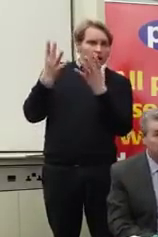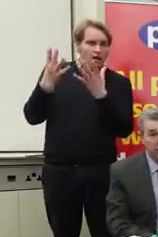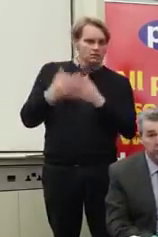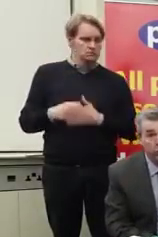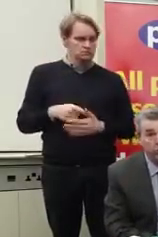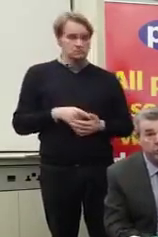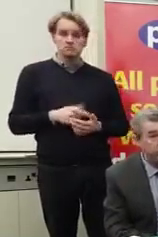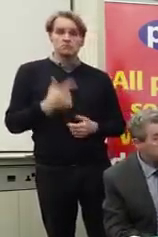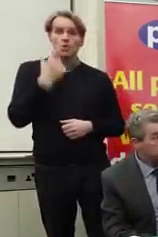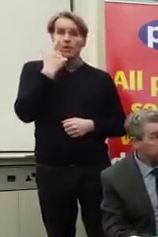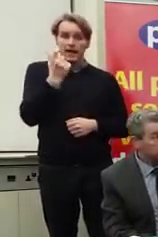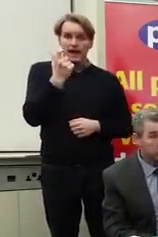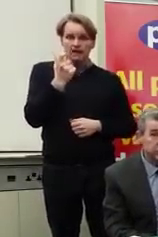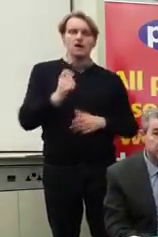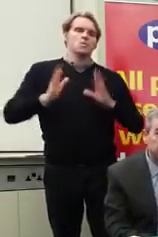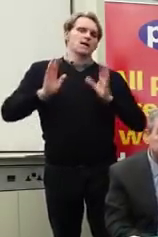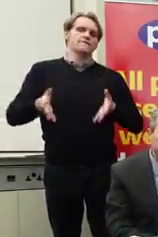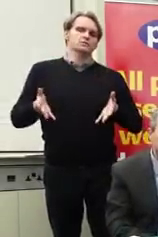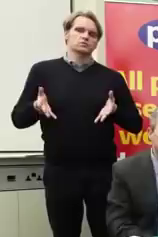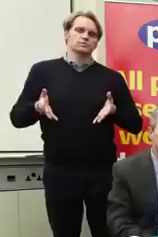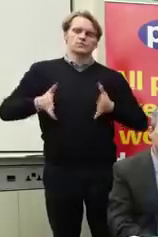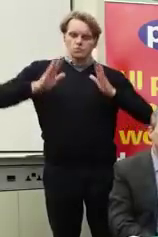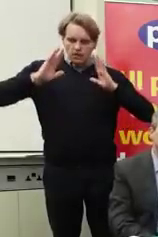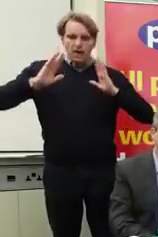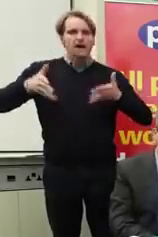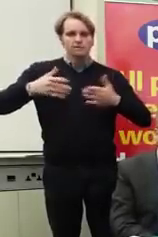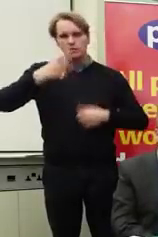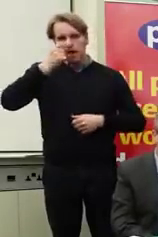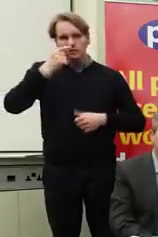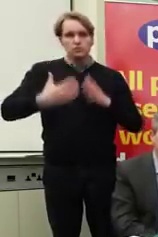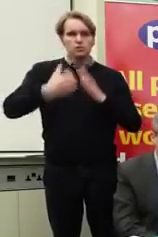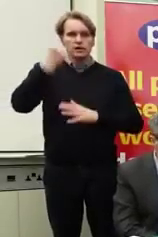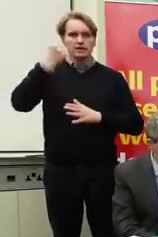Actually we've got to win because we are not expecting after today